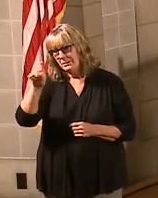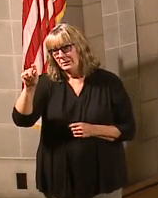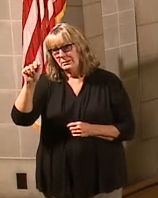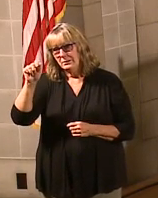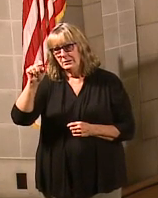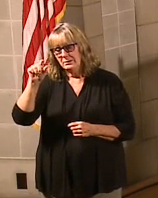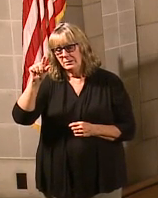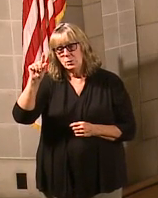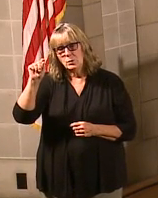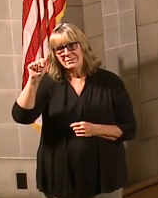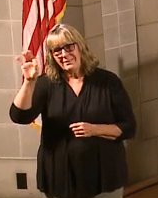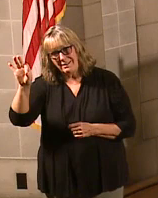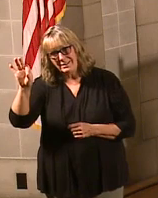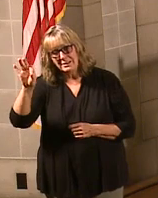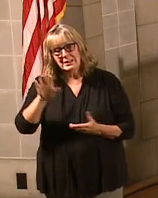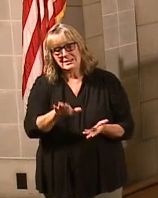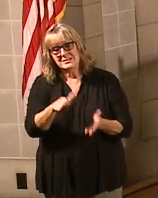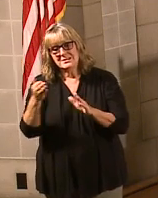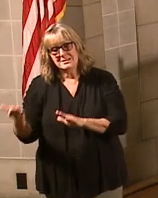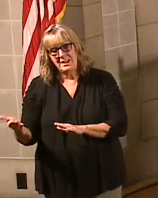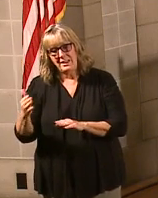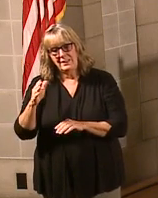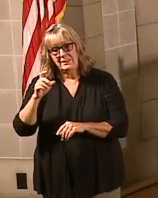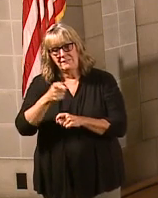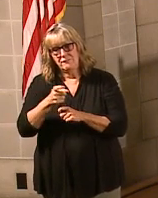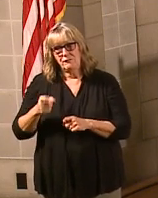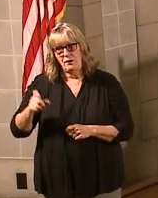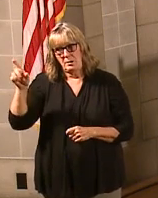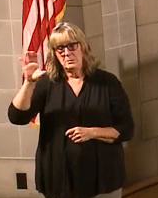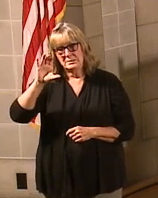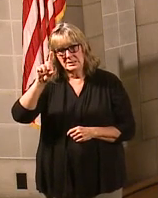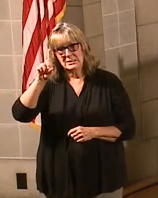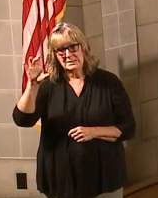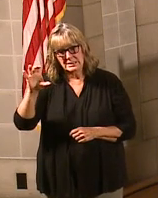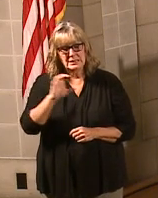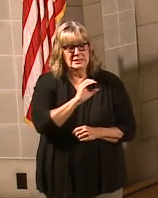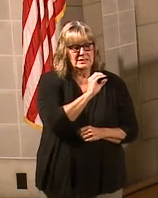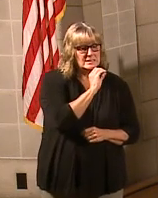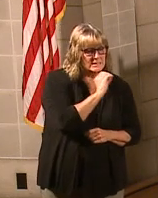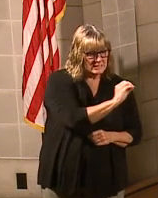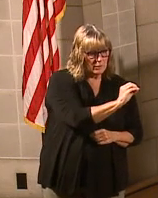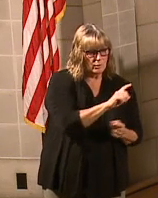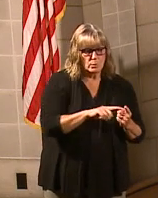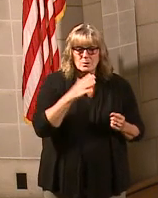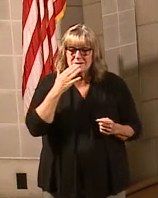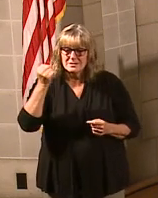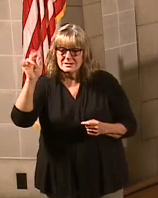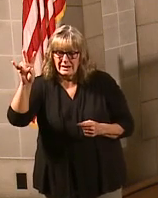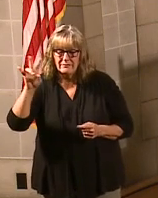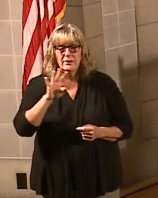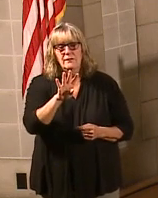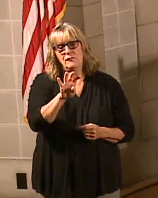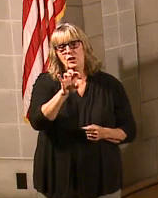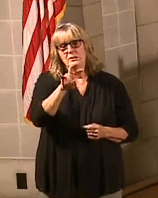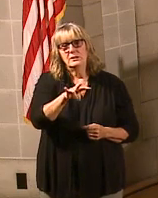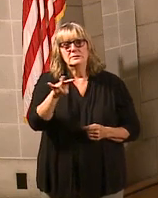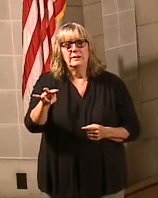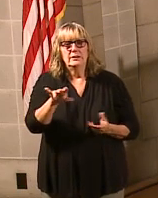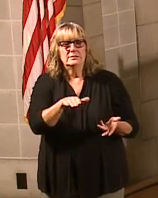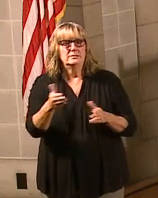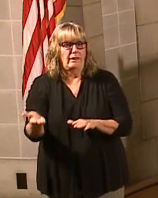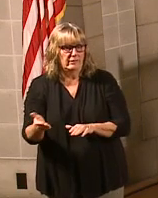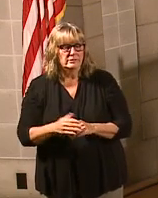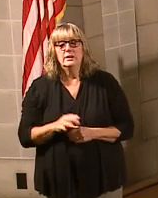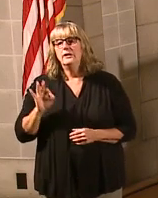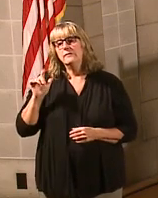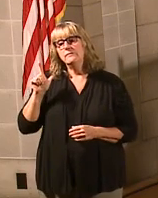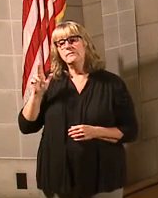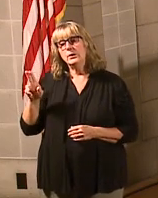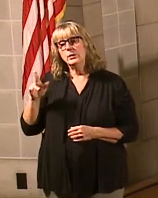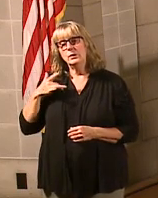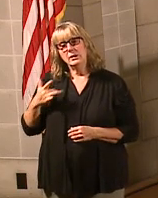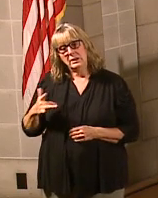SO IF YOU WANT TO LOOK BACK TO